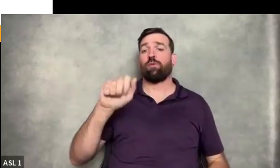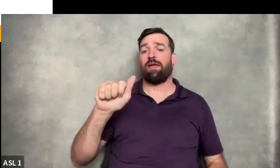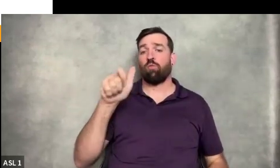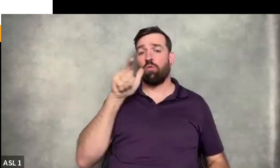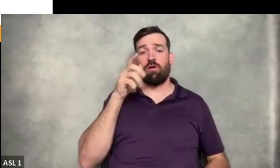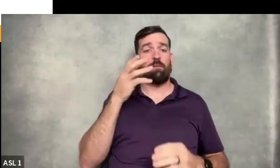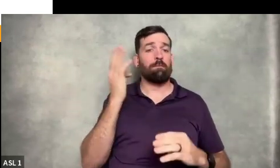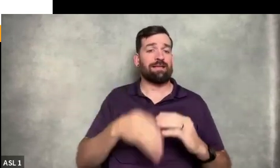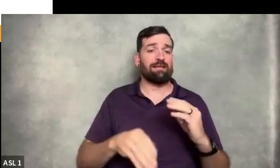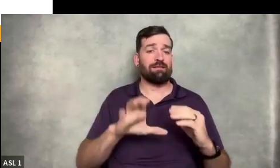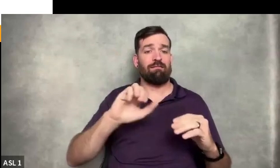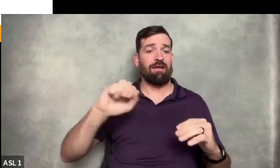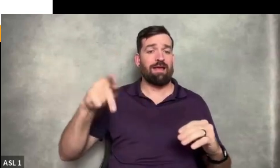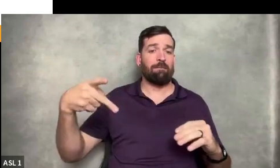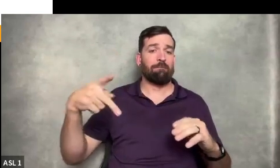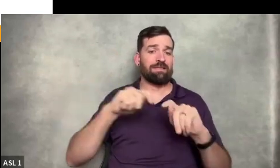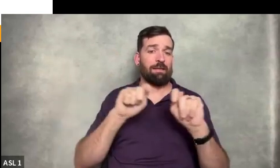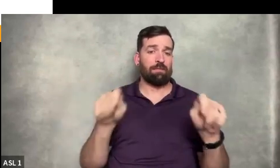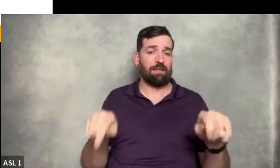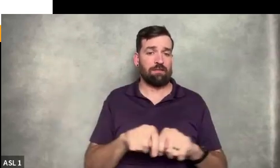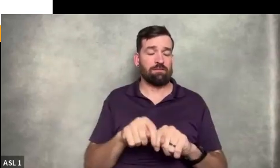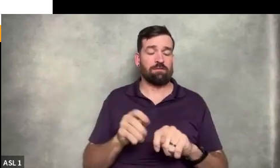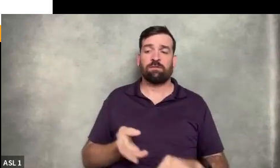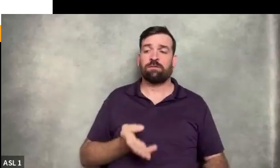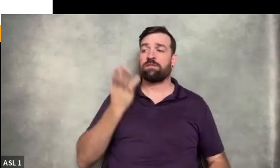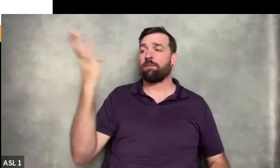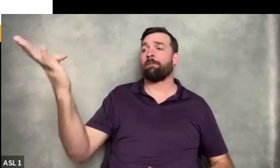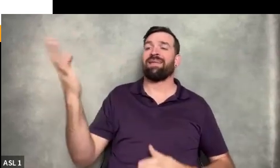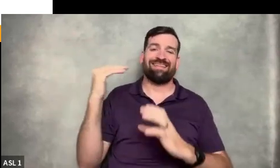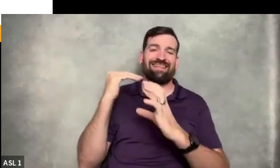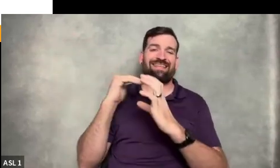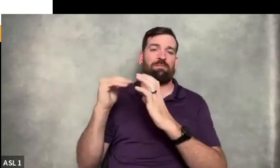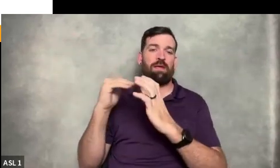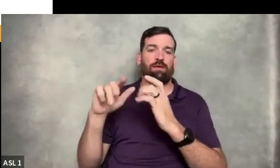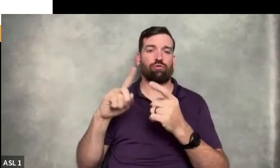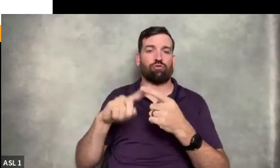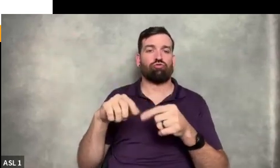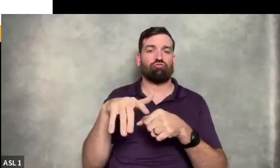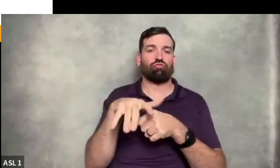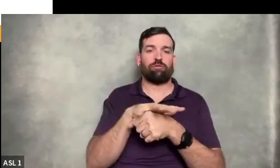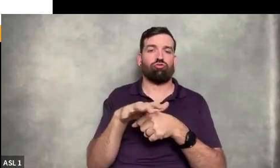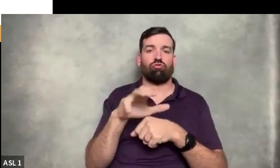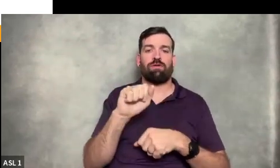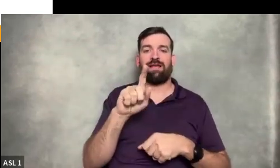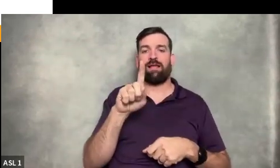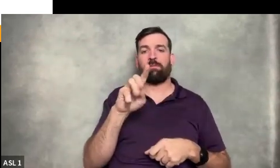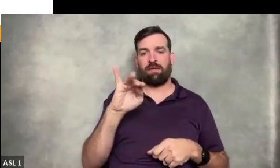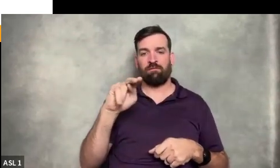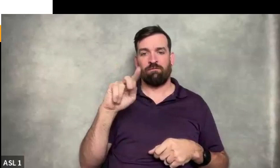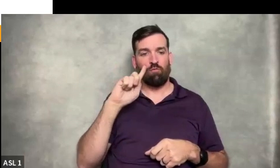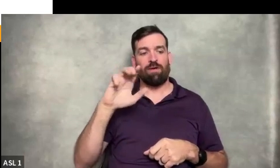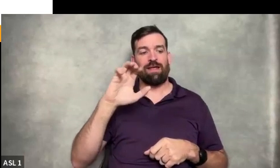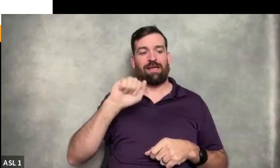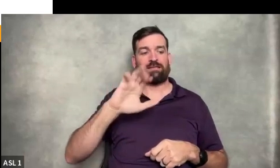CAP template and will submit it via email to their Regional Administrator for ACL's consideration